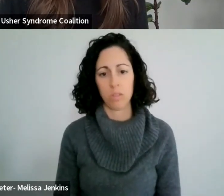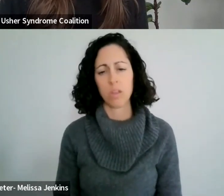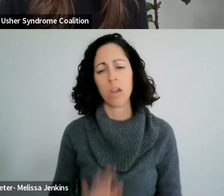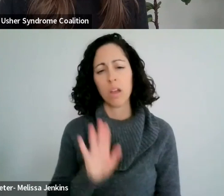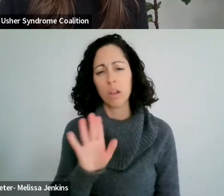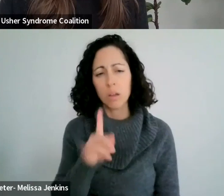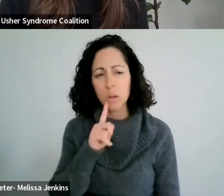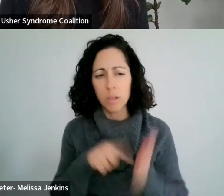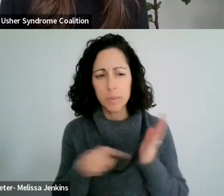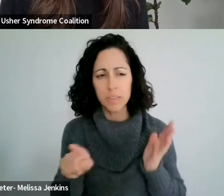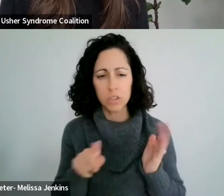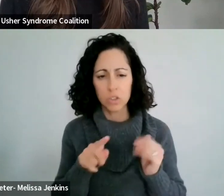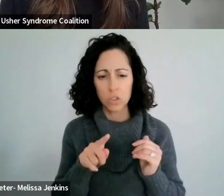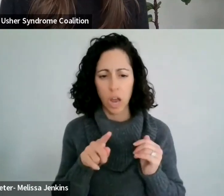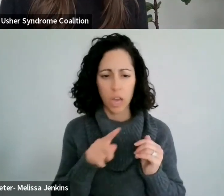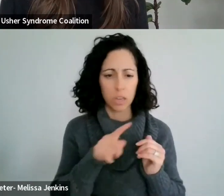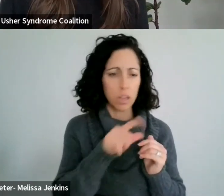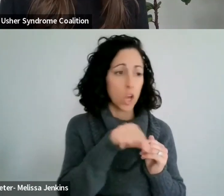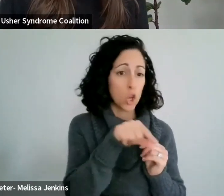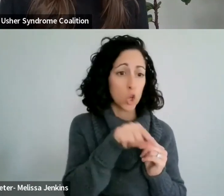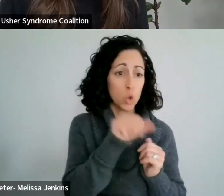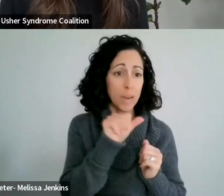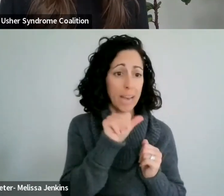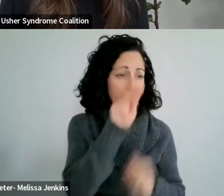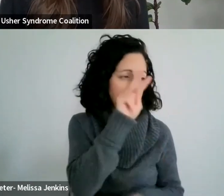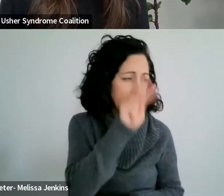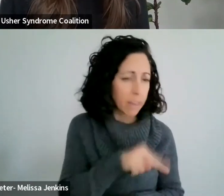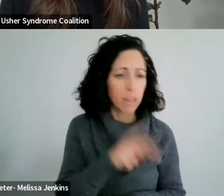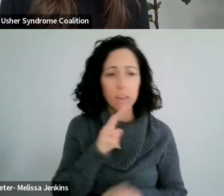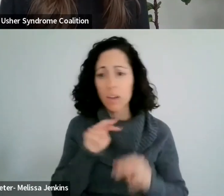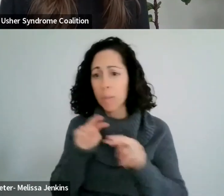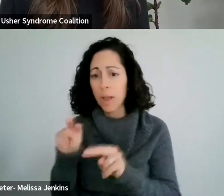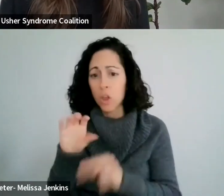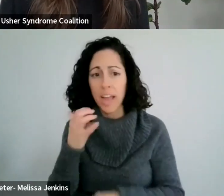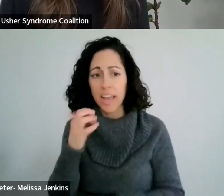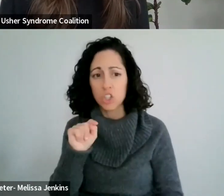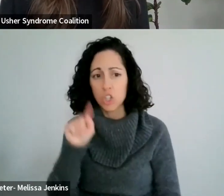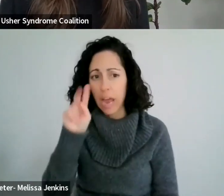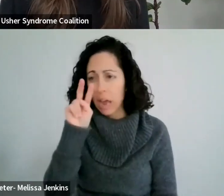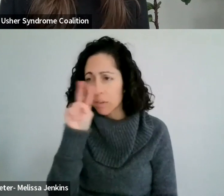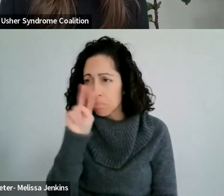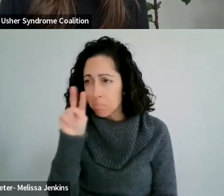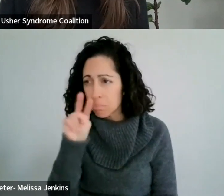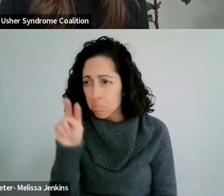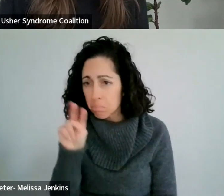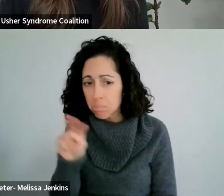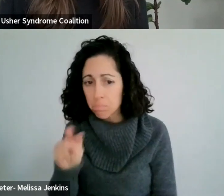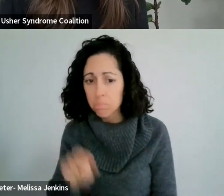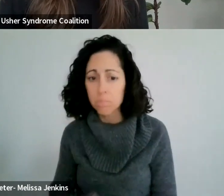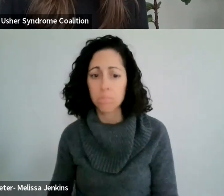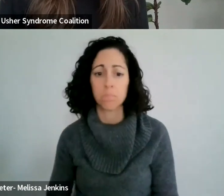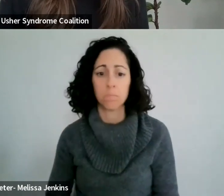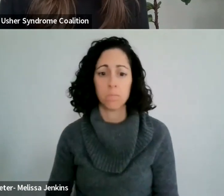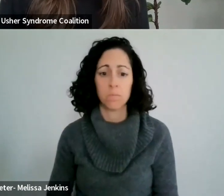Let me check the chat function to see what we have here.